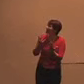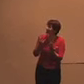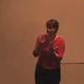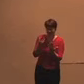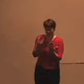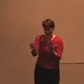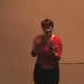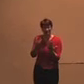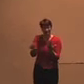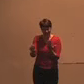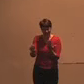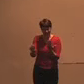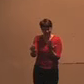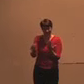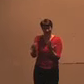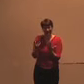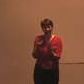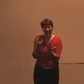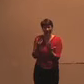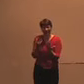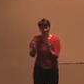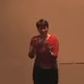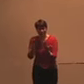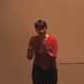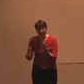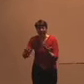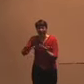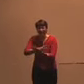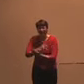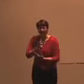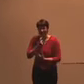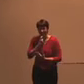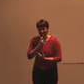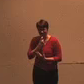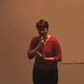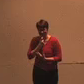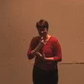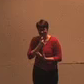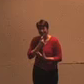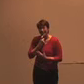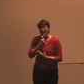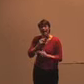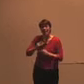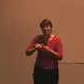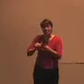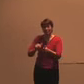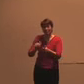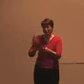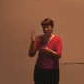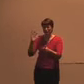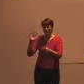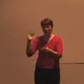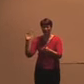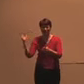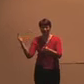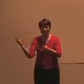So the whole building's just surrounded by trees. So you cannot see the whole shape of the buildings,